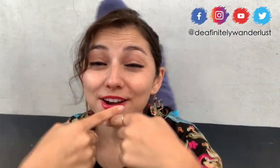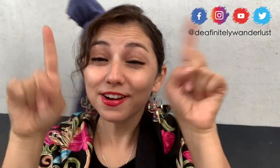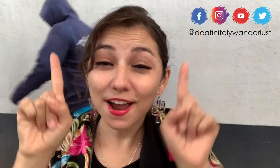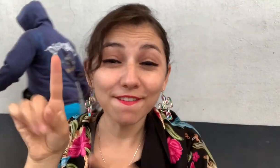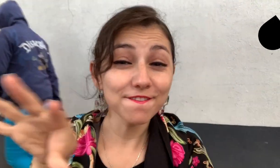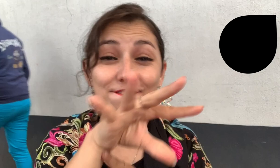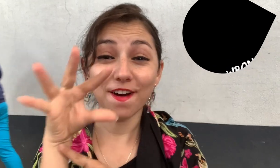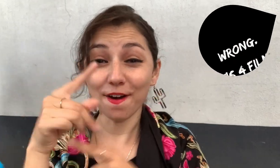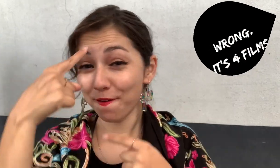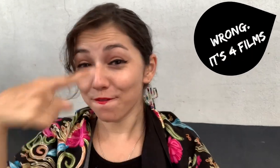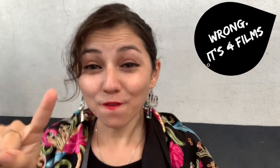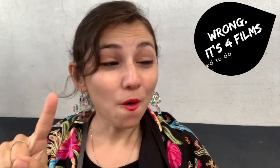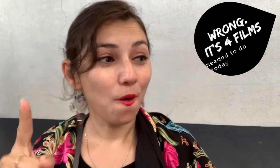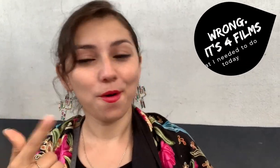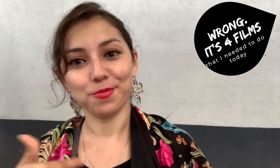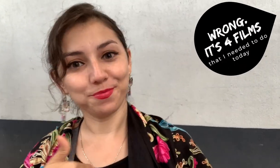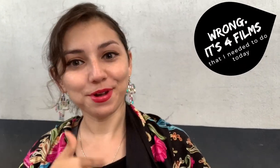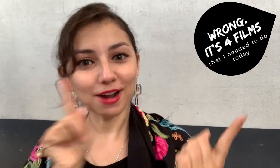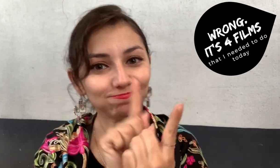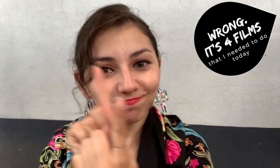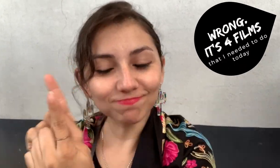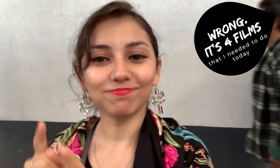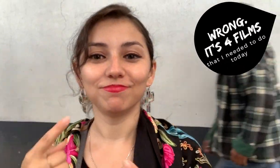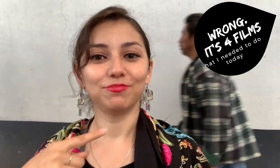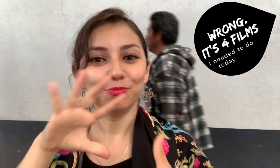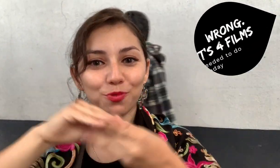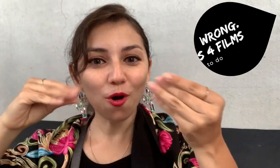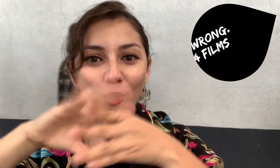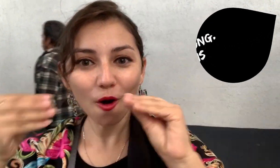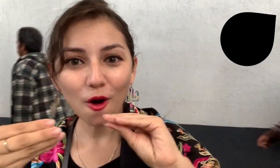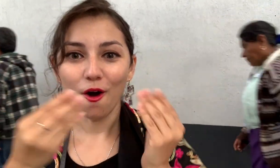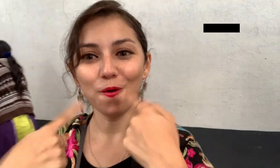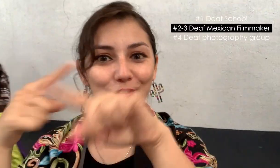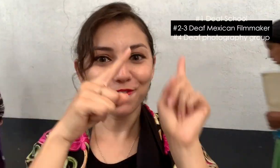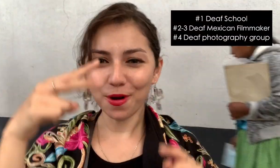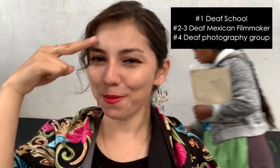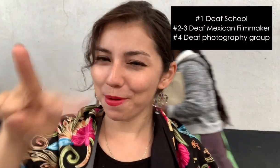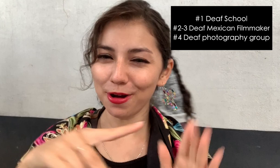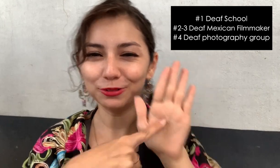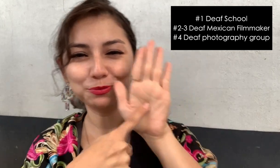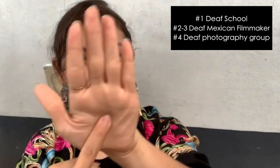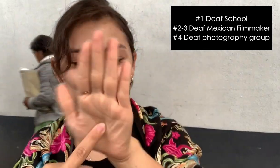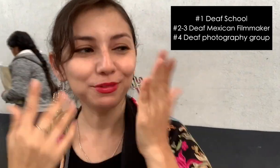different films to do which I'll be meeting different diverse Deaf Mexicans and share their stories with you all